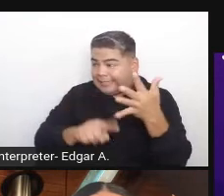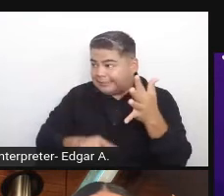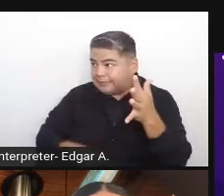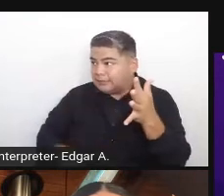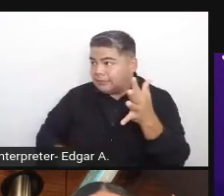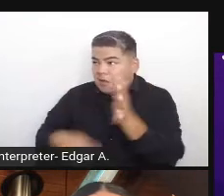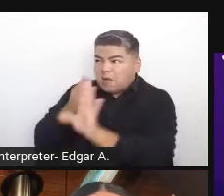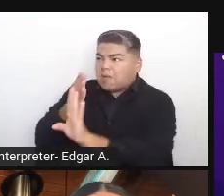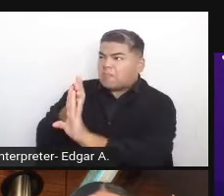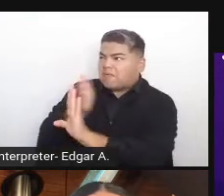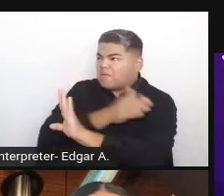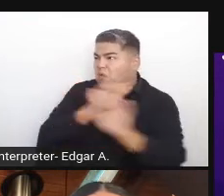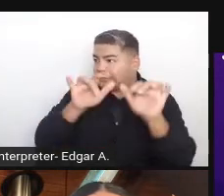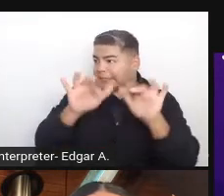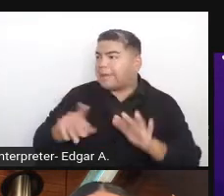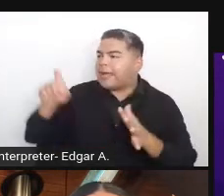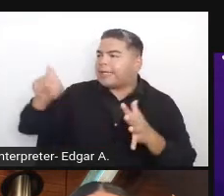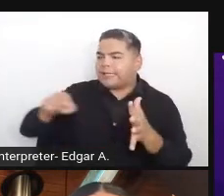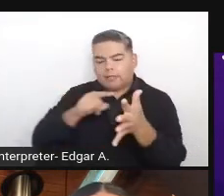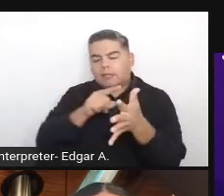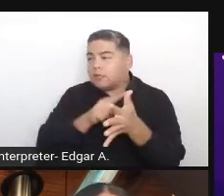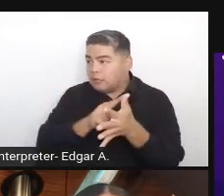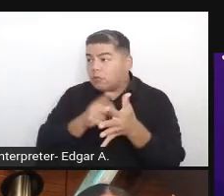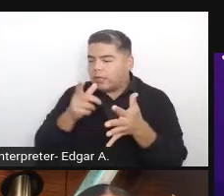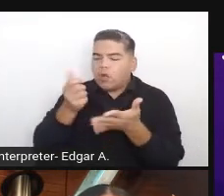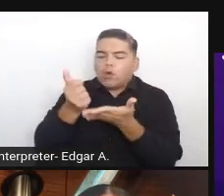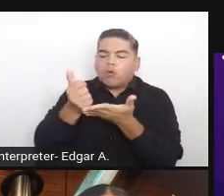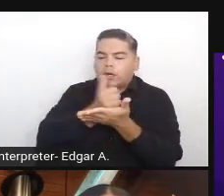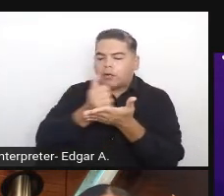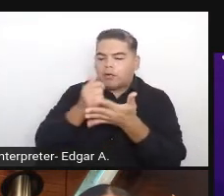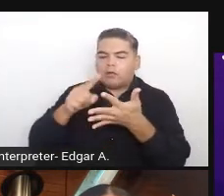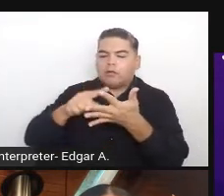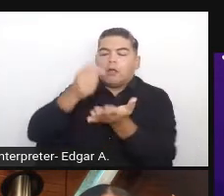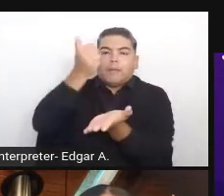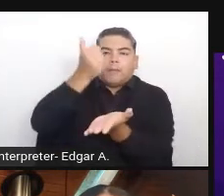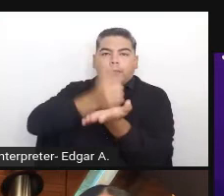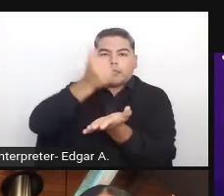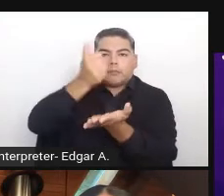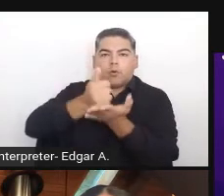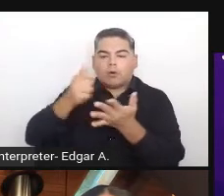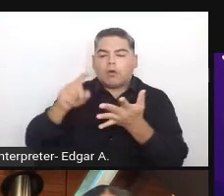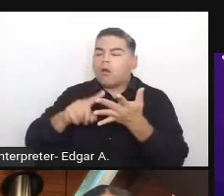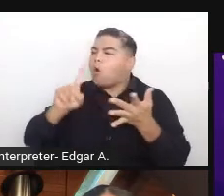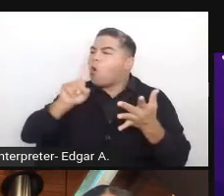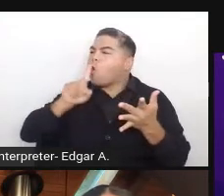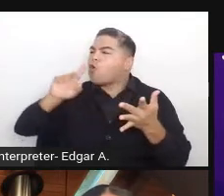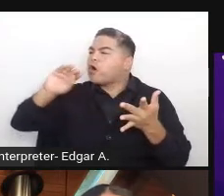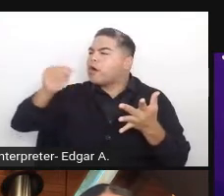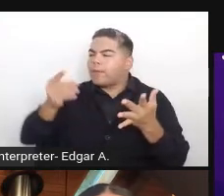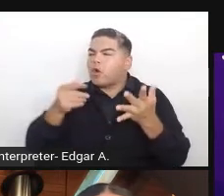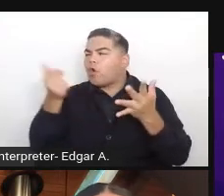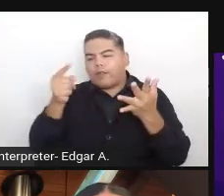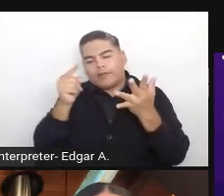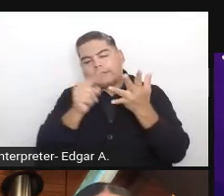For example, a credit card number, passport, an order number, or other documents or information they might need.